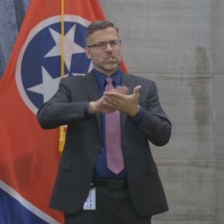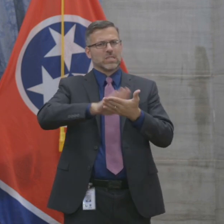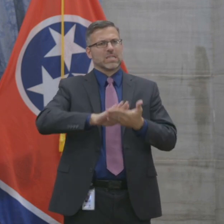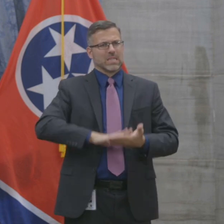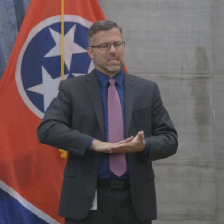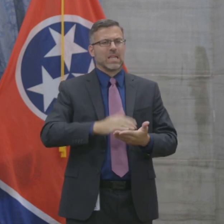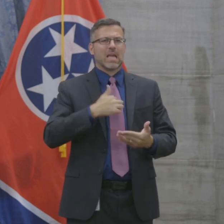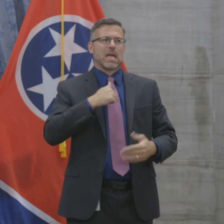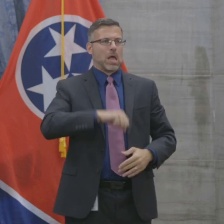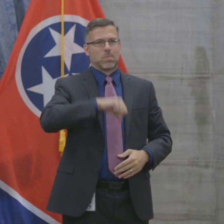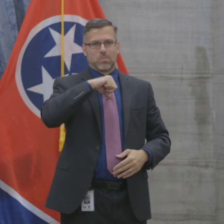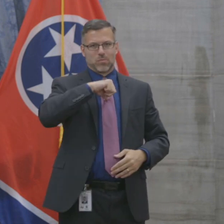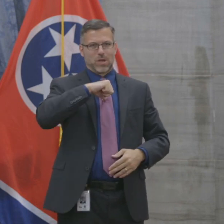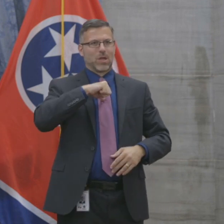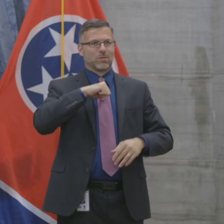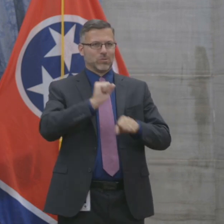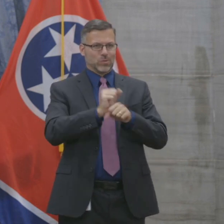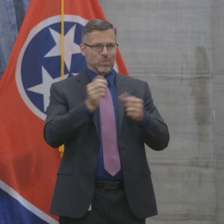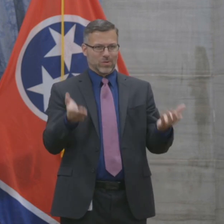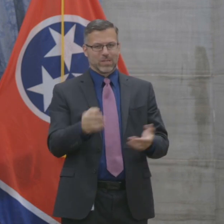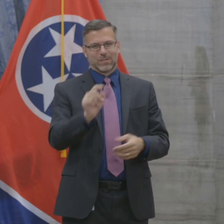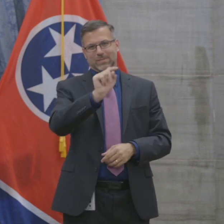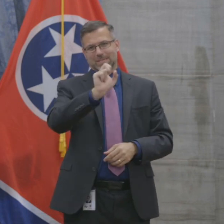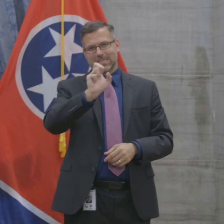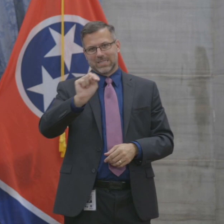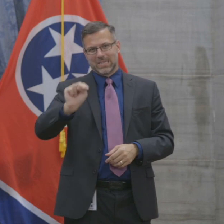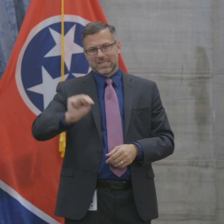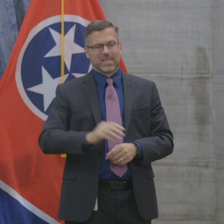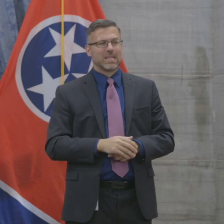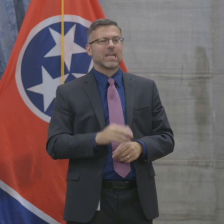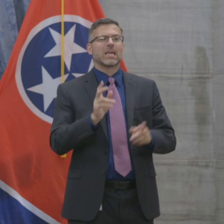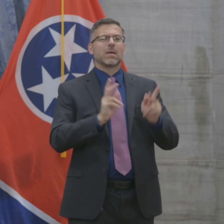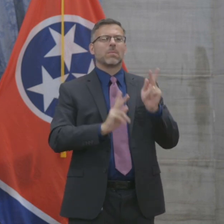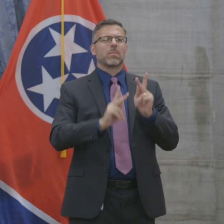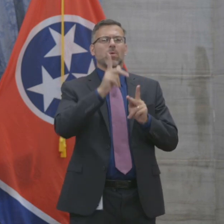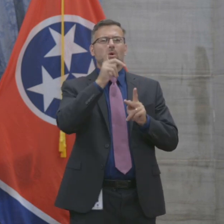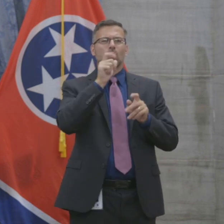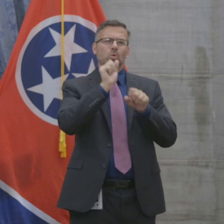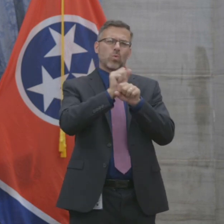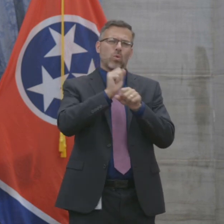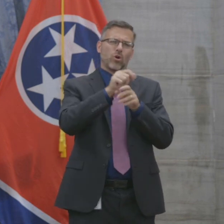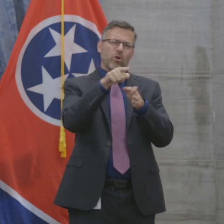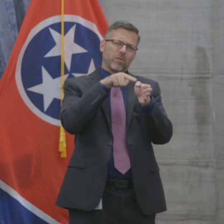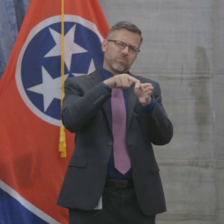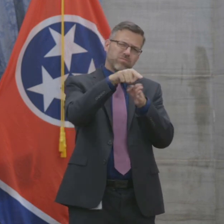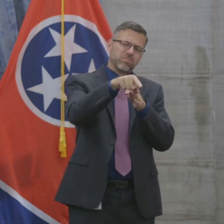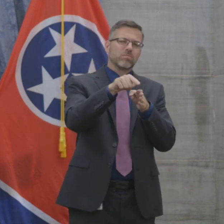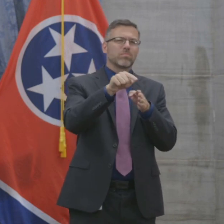tourism industry. The tourism tourism -- the Tennessee tourism